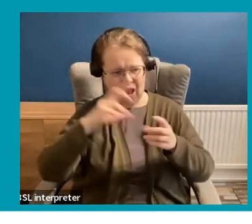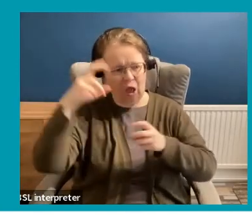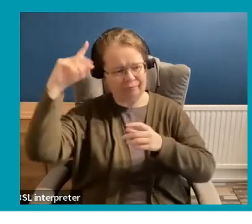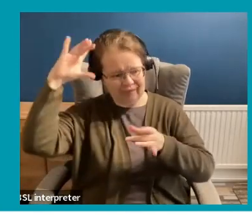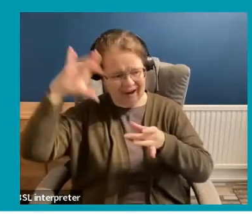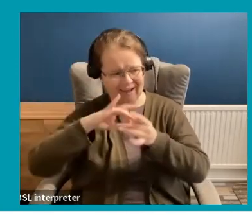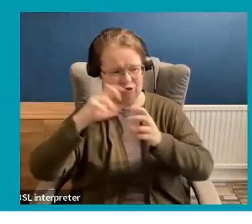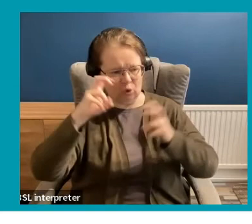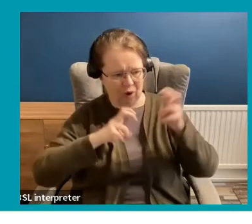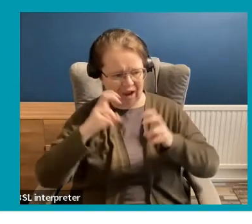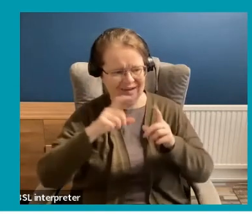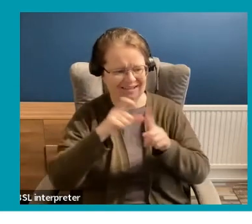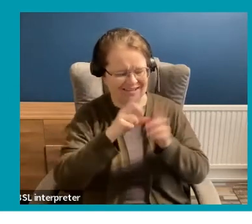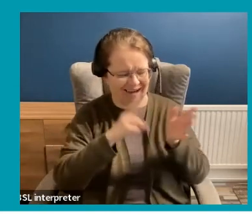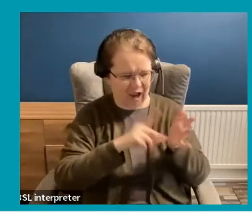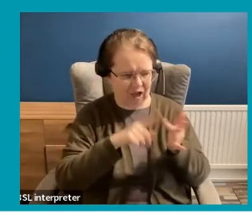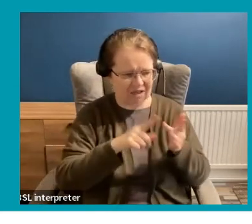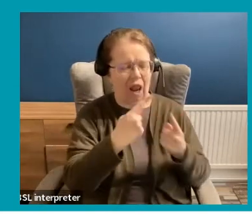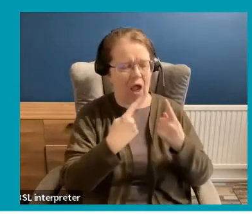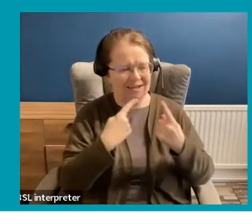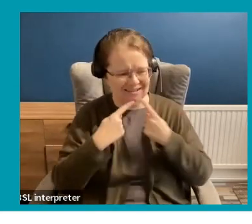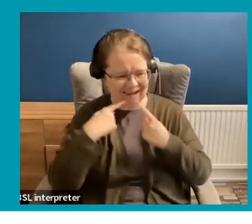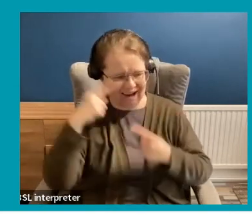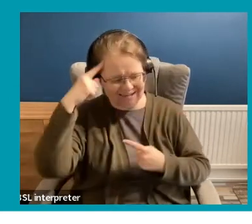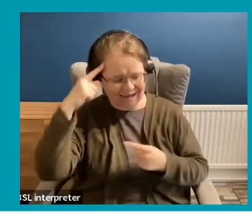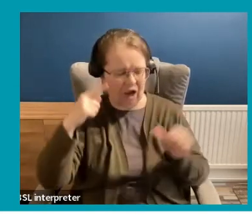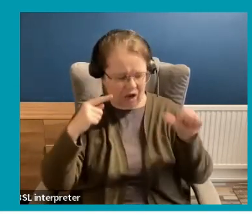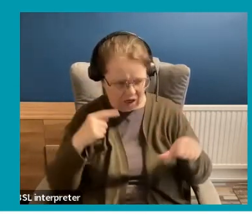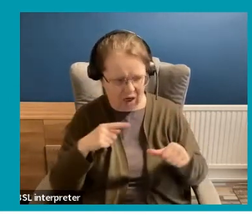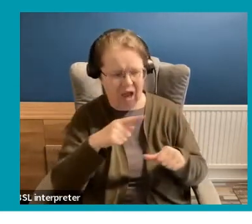for DNI they like data, they might think about the bottom line